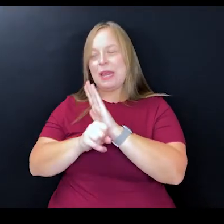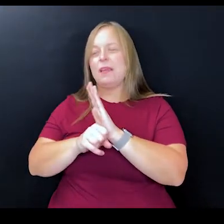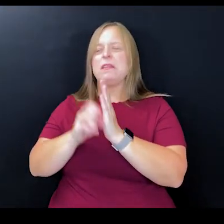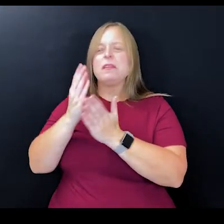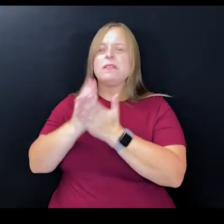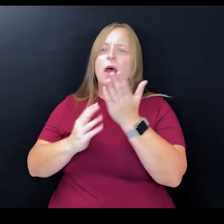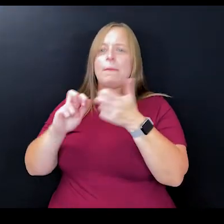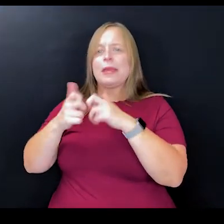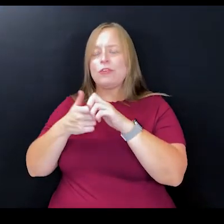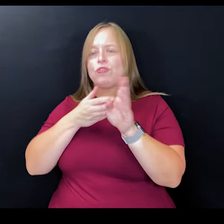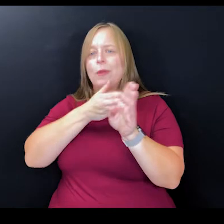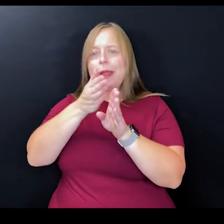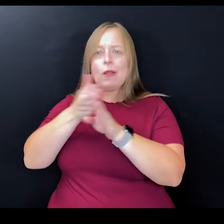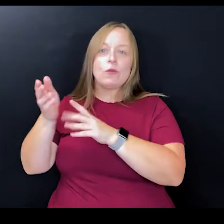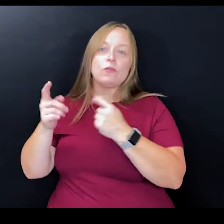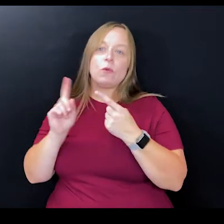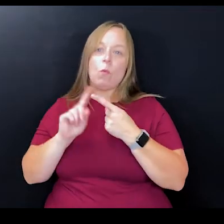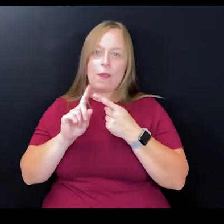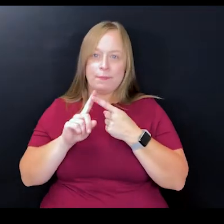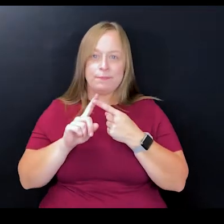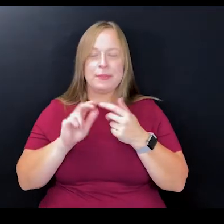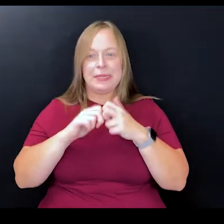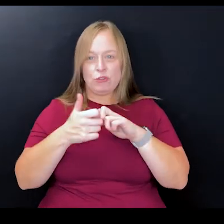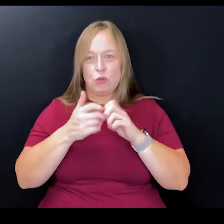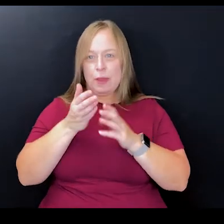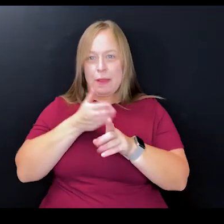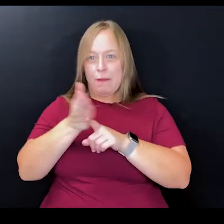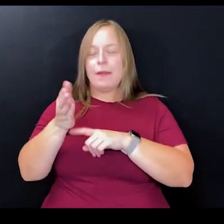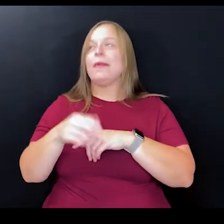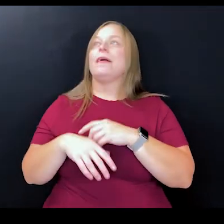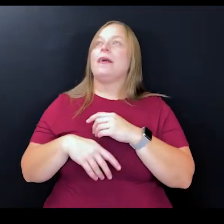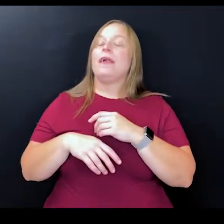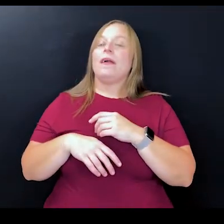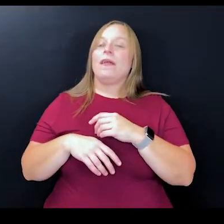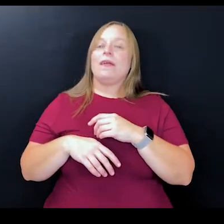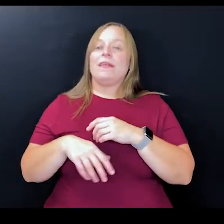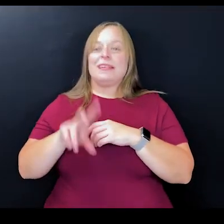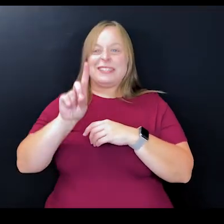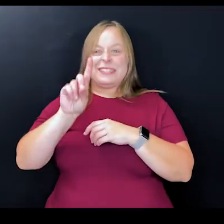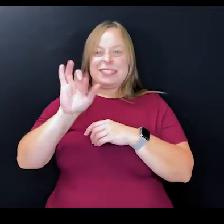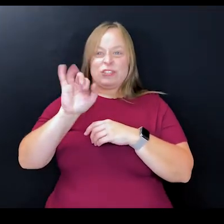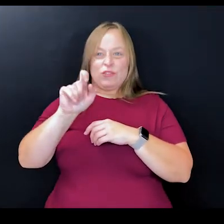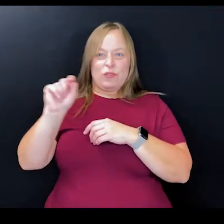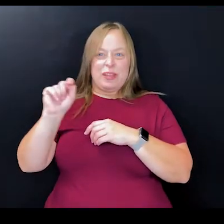Some issue areas, well, what is an issue area? An issue area is a discrete issue of law.